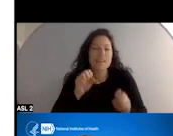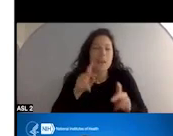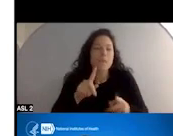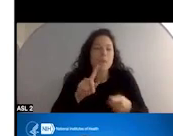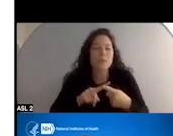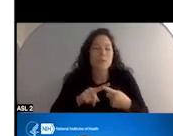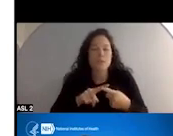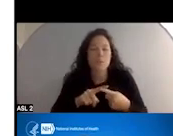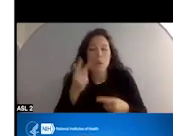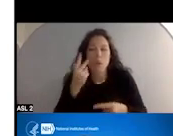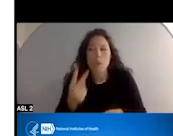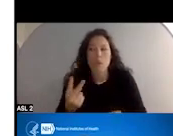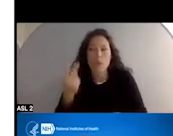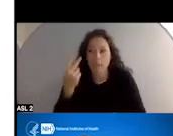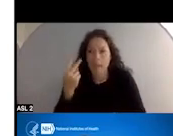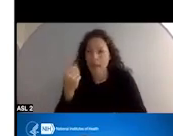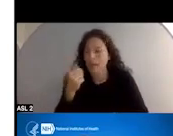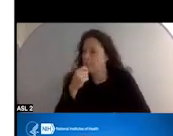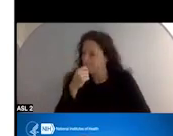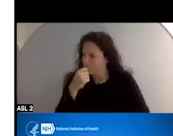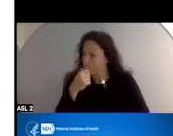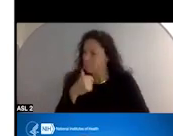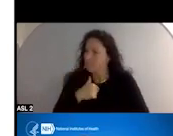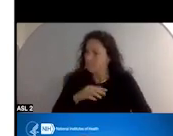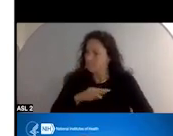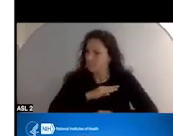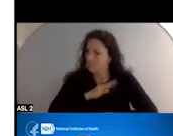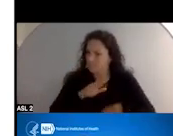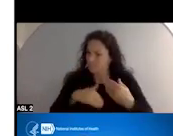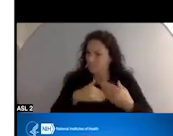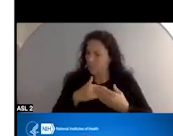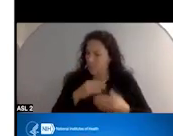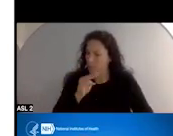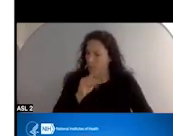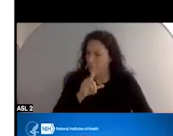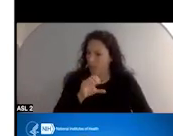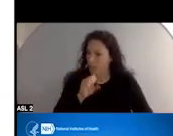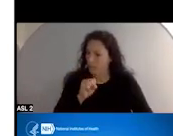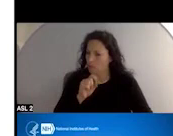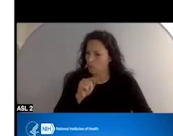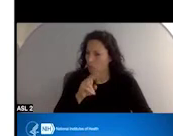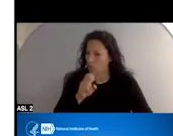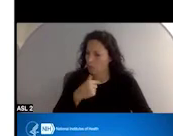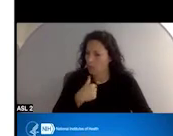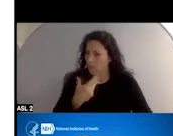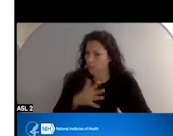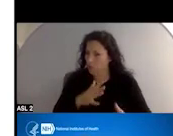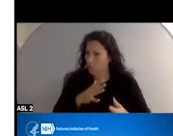have you met the milestones that you've outlined in your plan? Does anything, maybe something does need to be changed